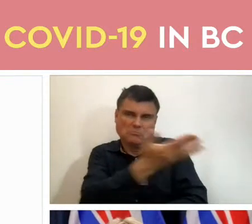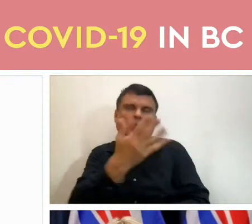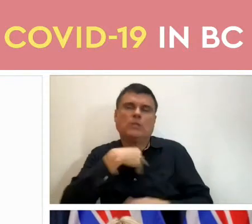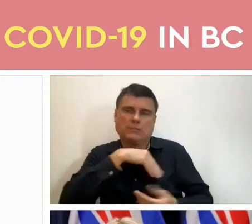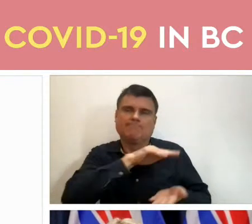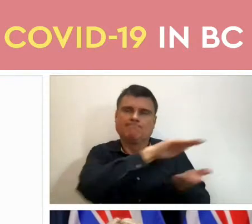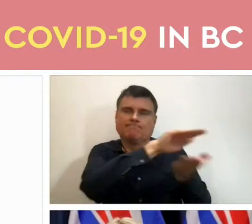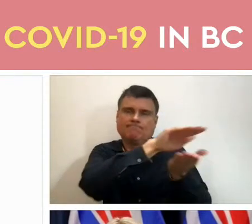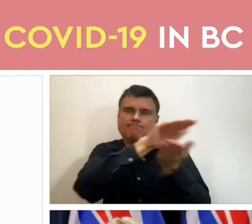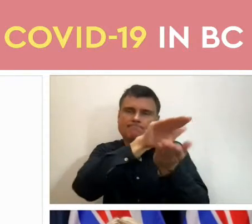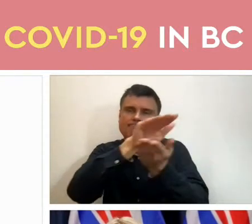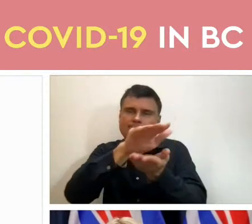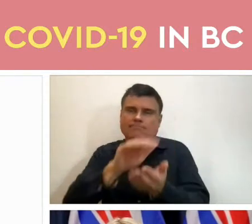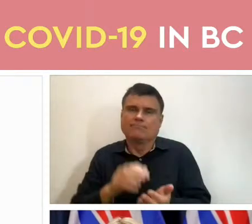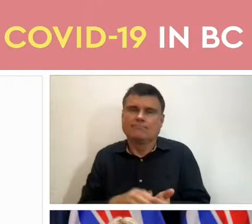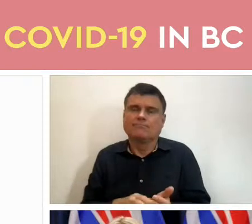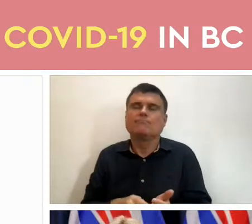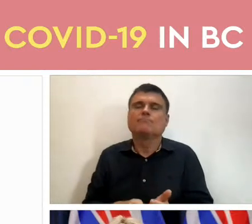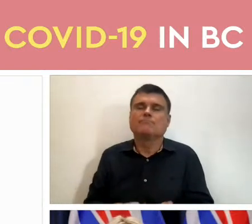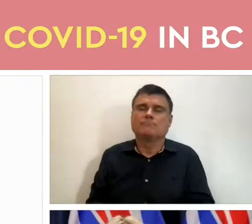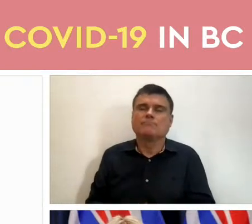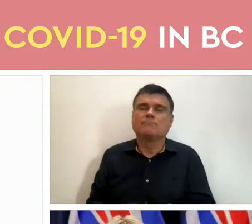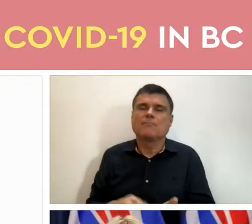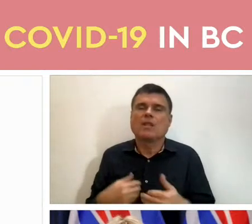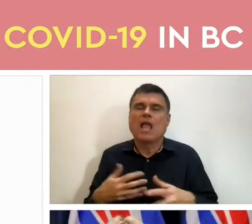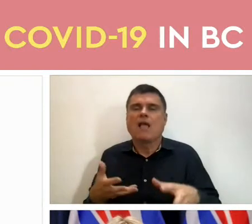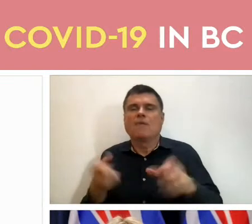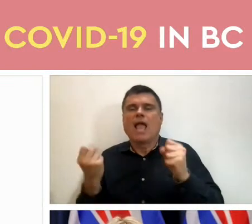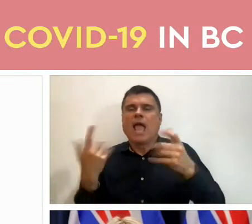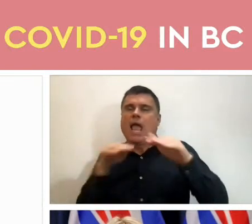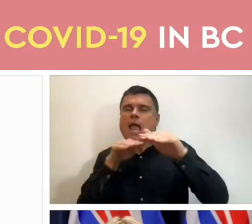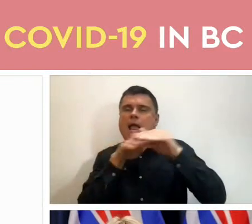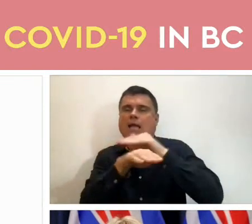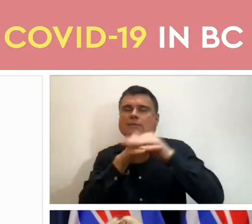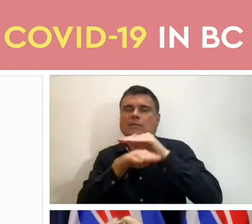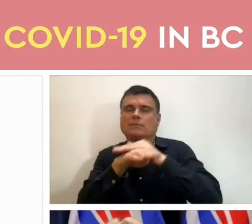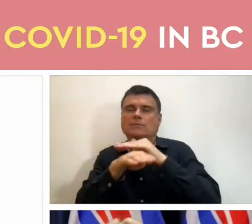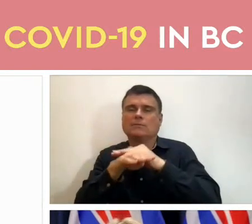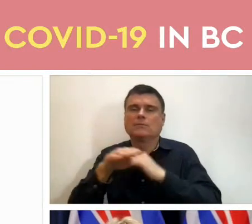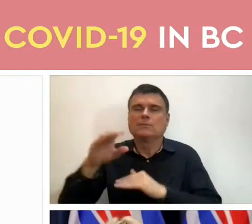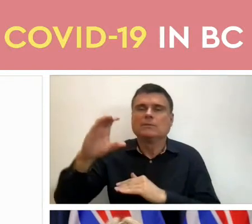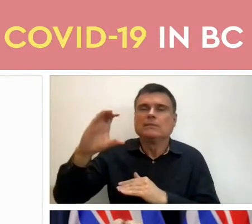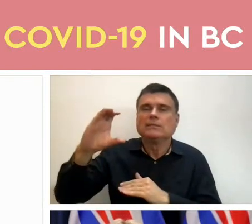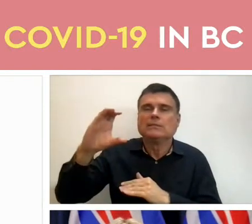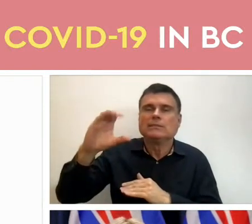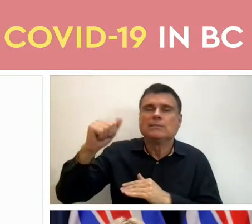to PCR tests in many of our acute care facilities,